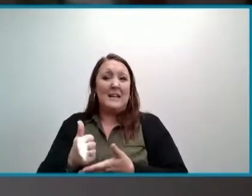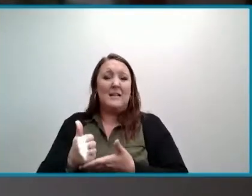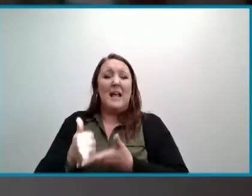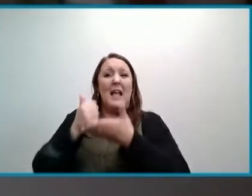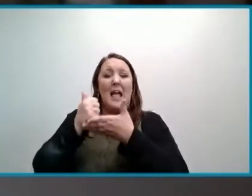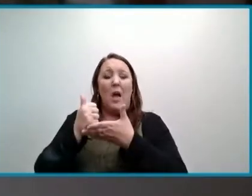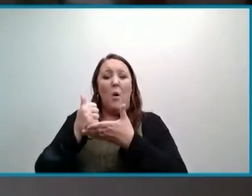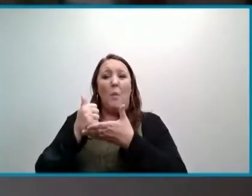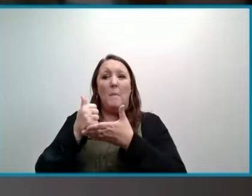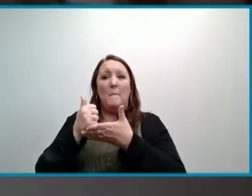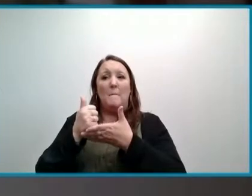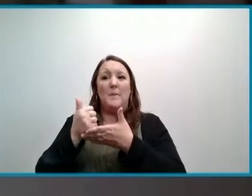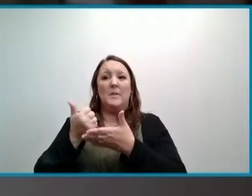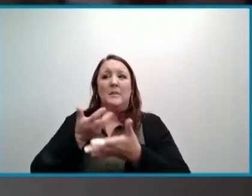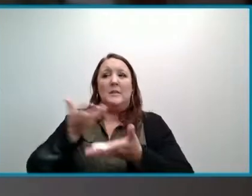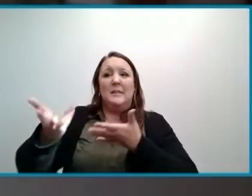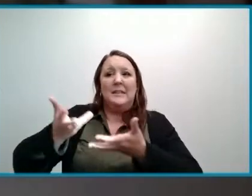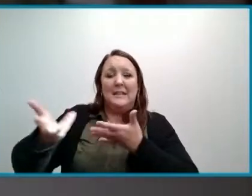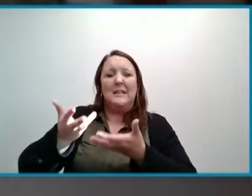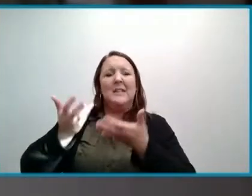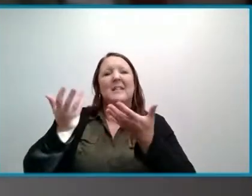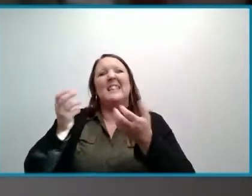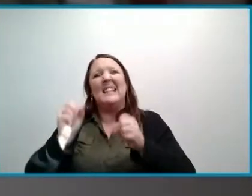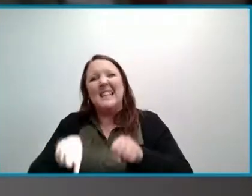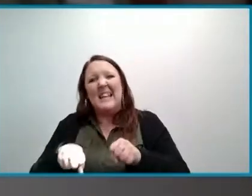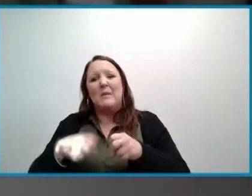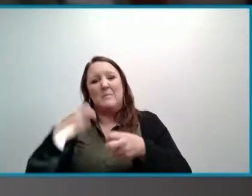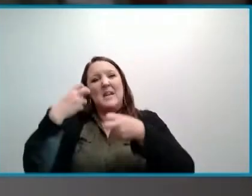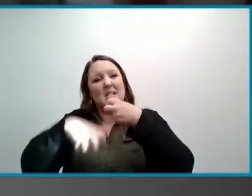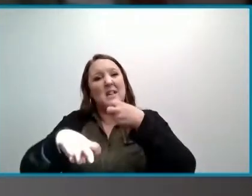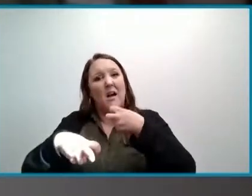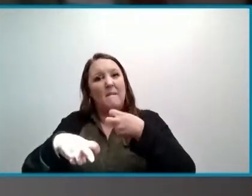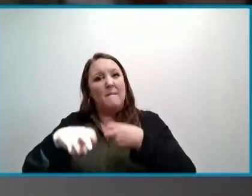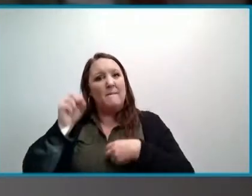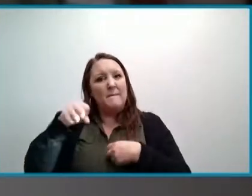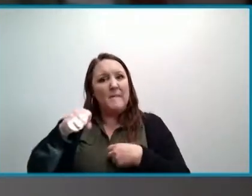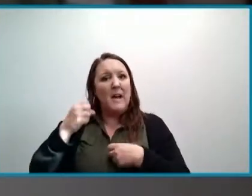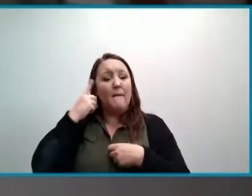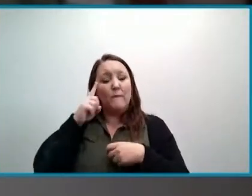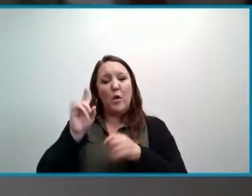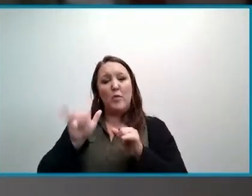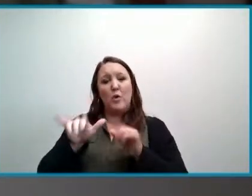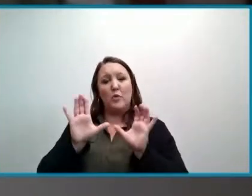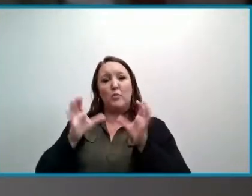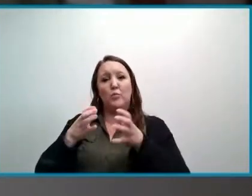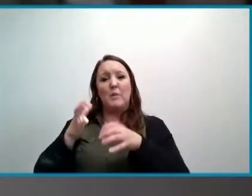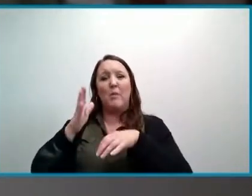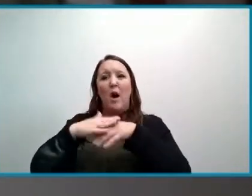it can be kind of a hard sell for groups that are on the outside of our work.